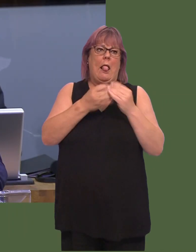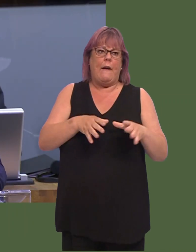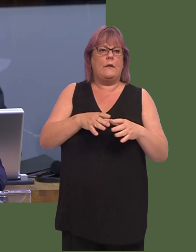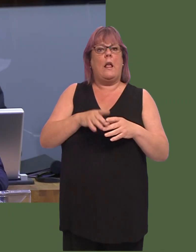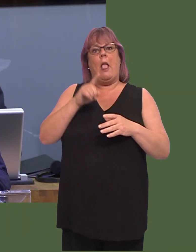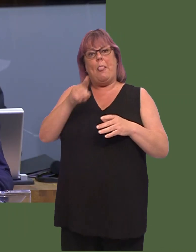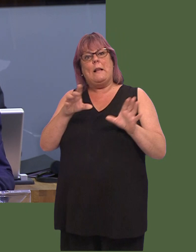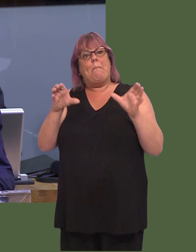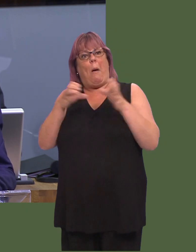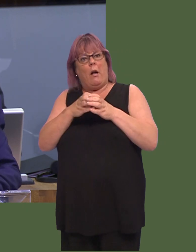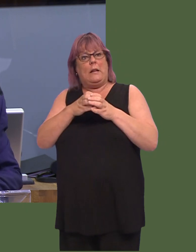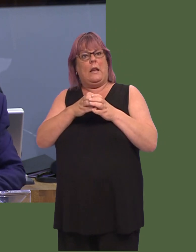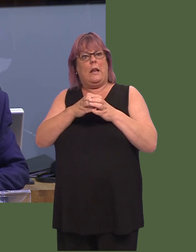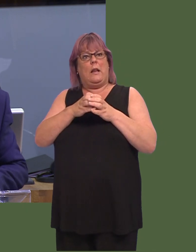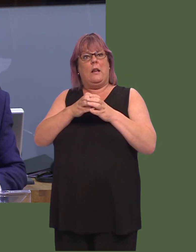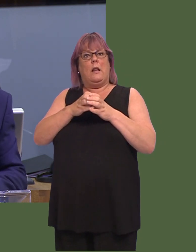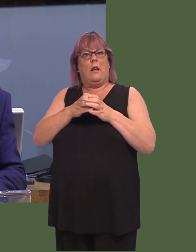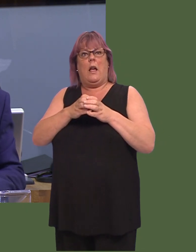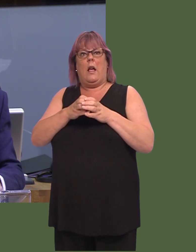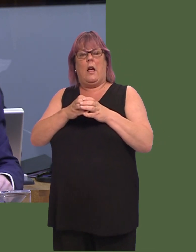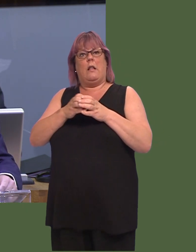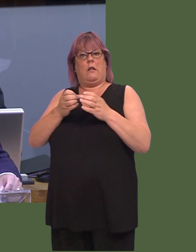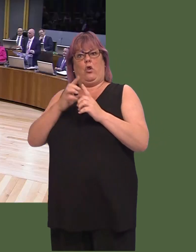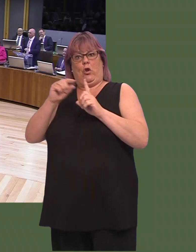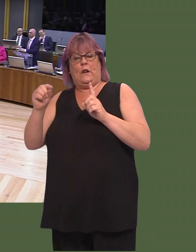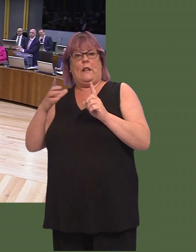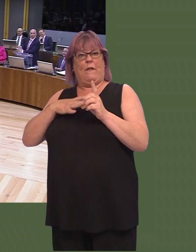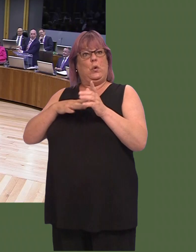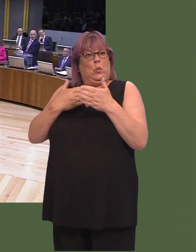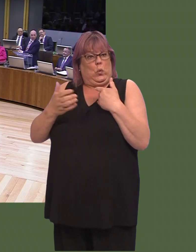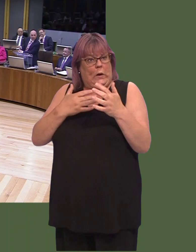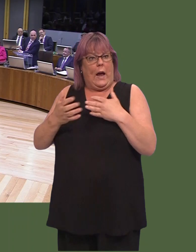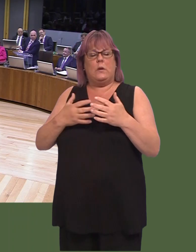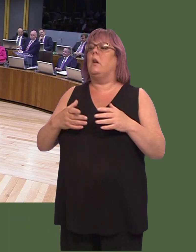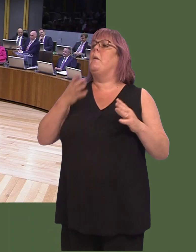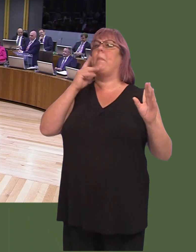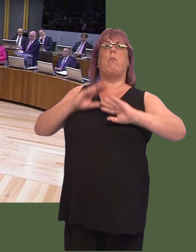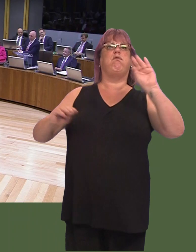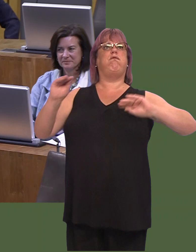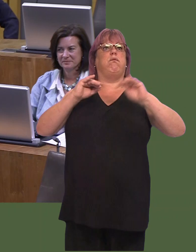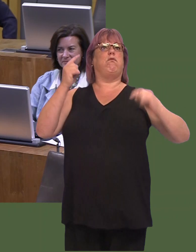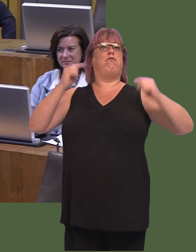This party has had to clear up that mess. [Interruption.] First Ministeró Y Llywydd / The Llywydd: I think we all need